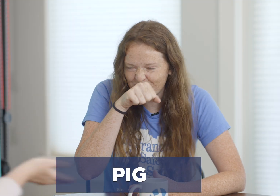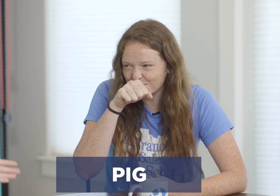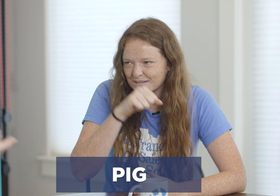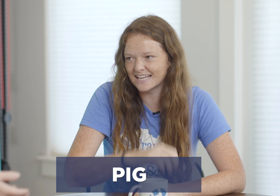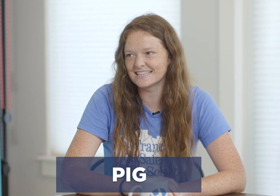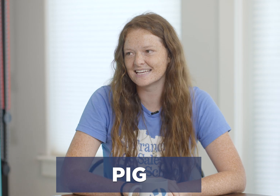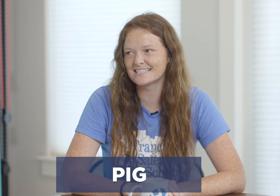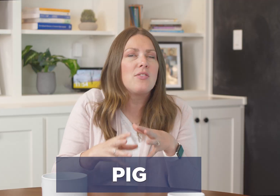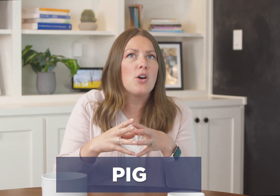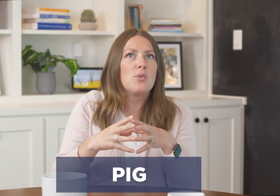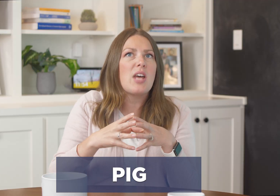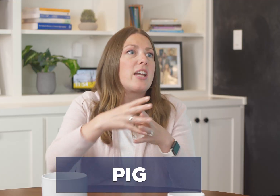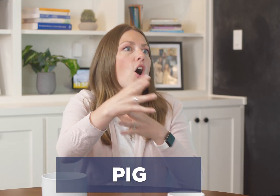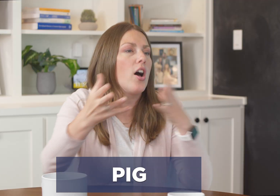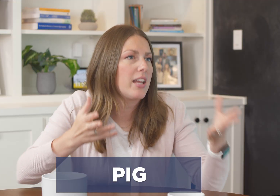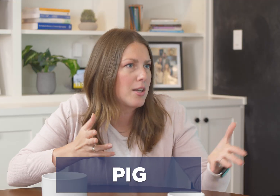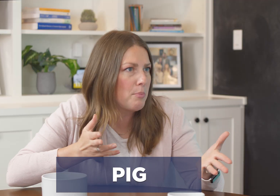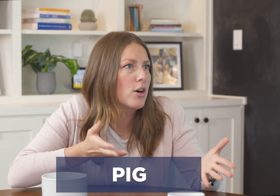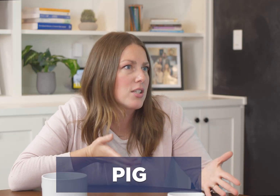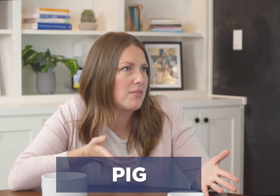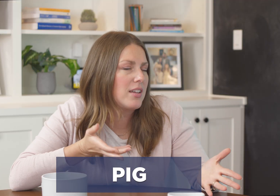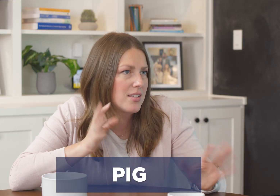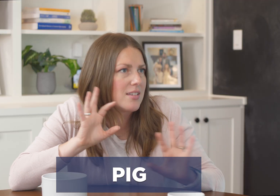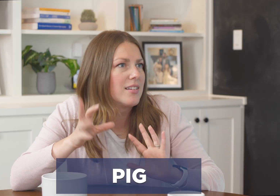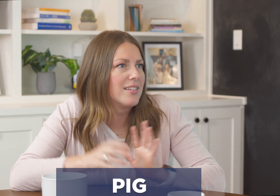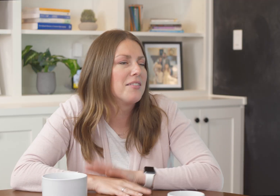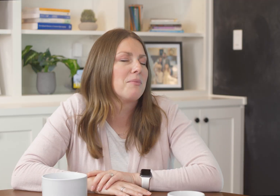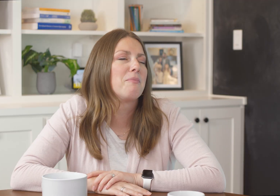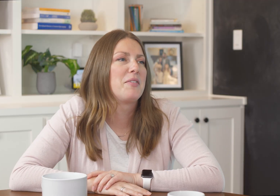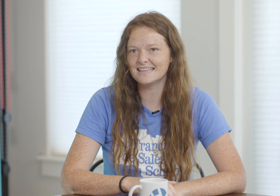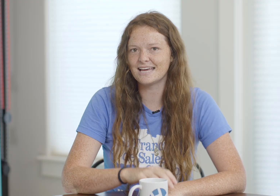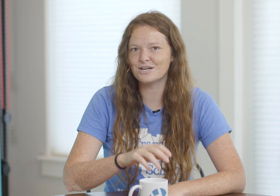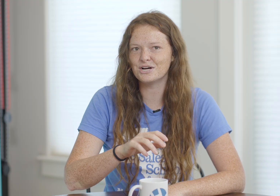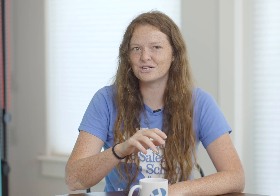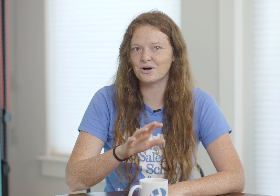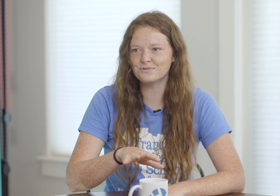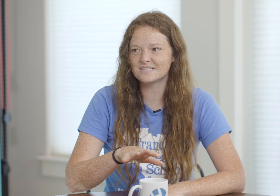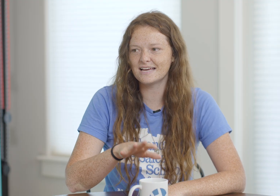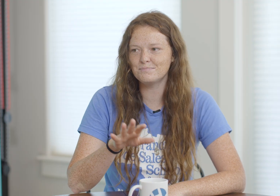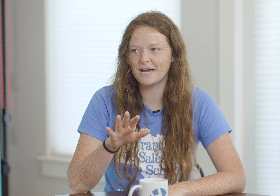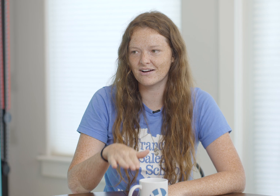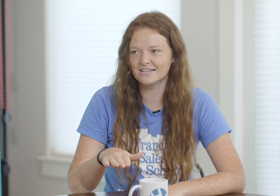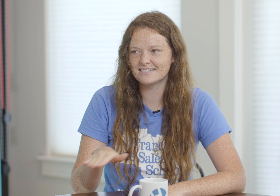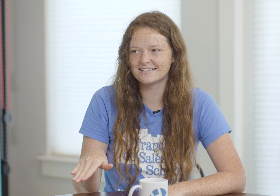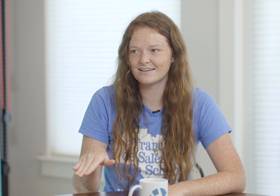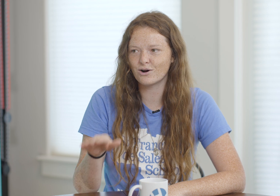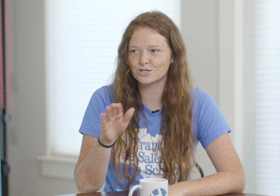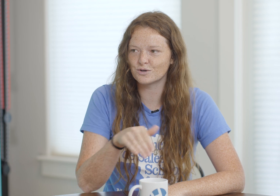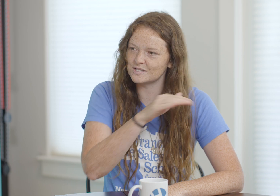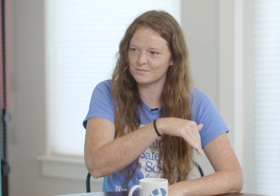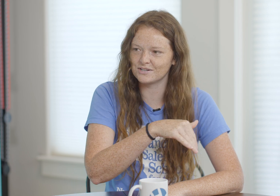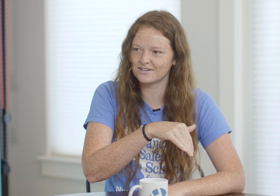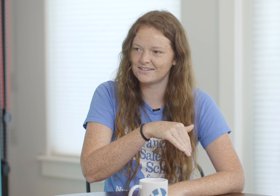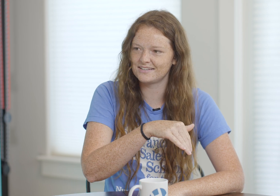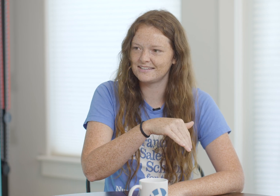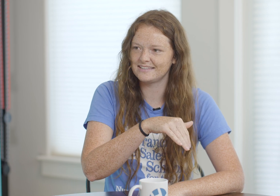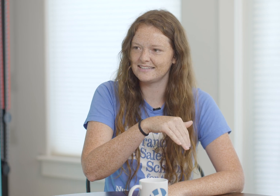It would the snout would be like this. Right, it’s kind of one of those iconic parts of it. Mm. And then goat and parent are so similar. Okay.